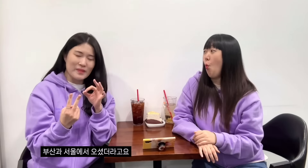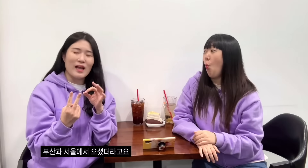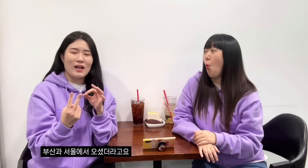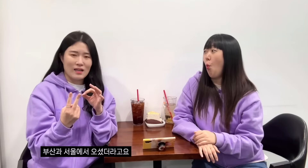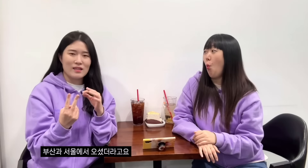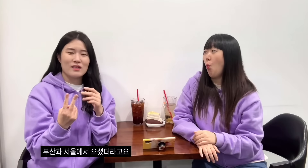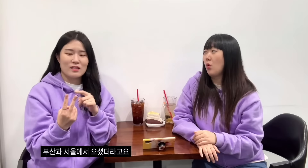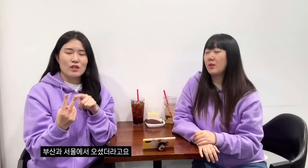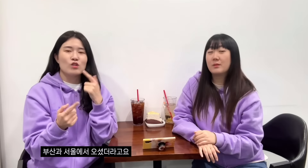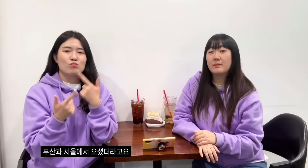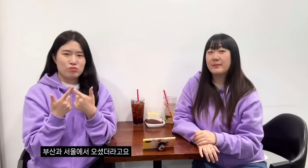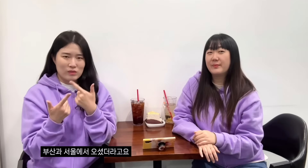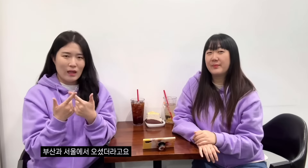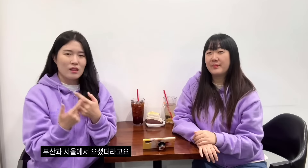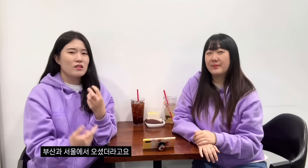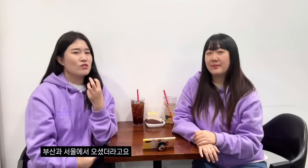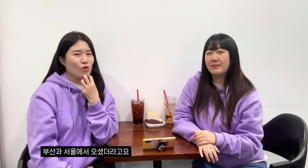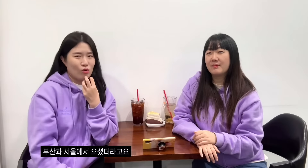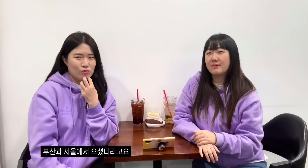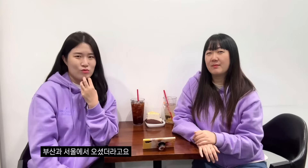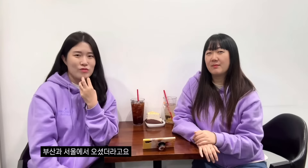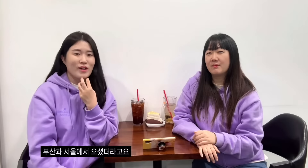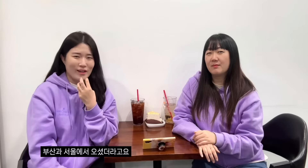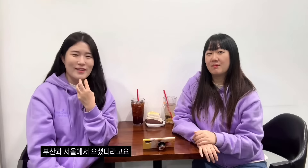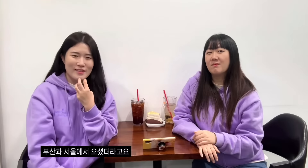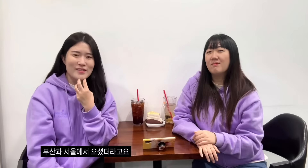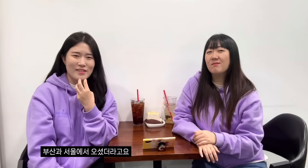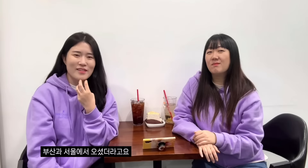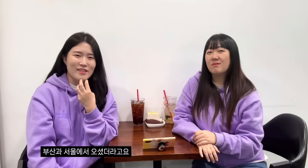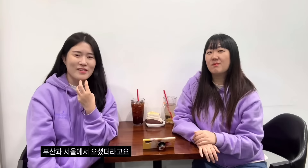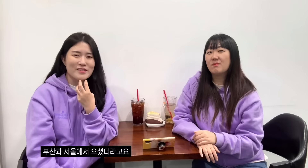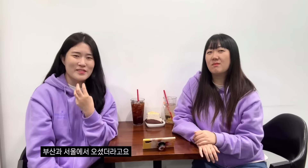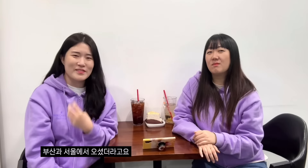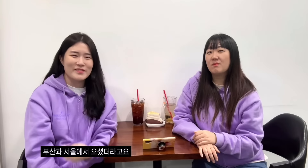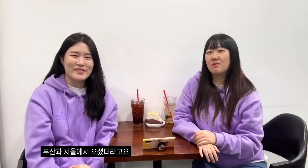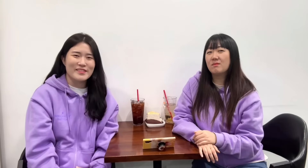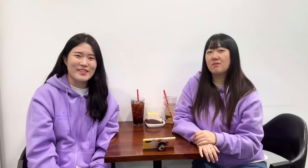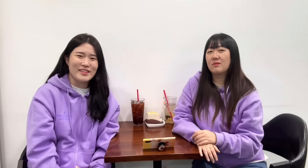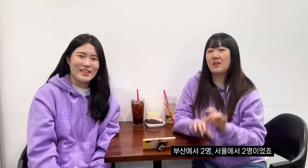They came from Busan and Seoul.